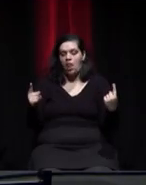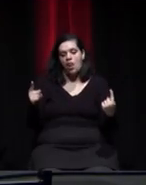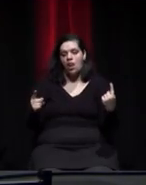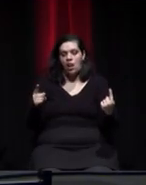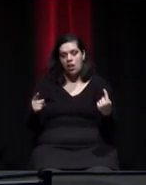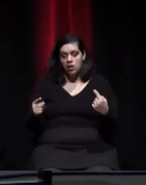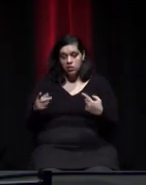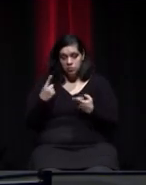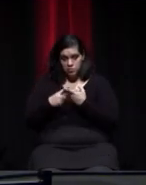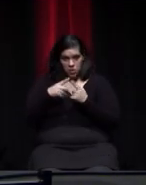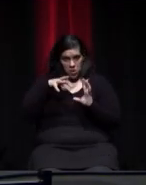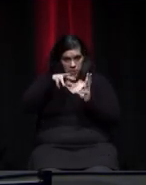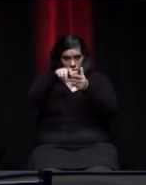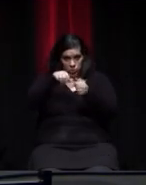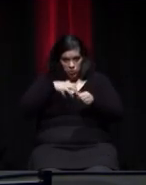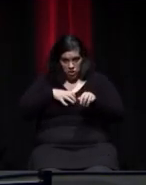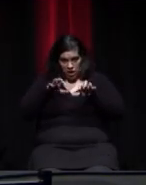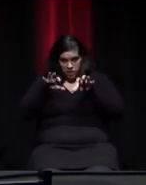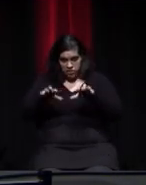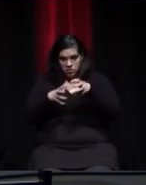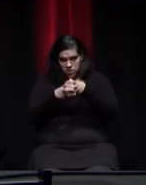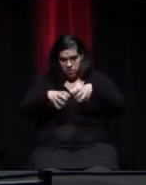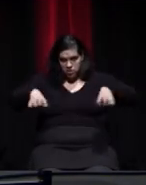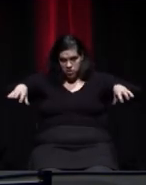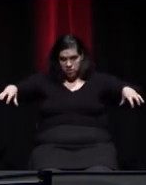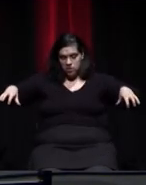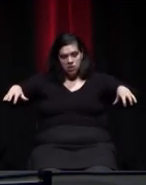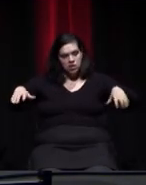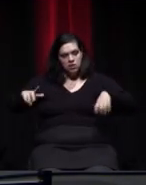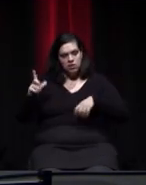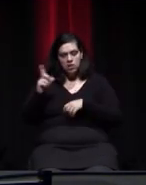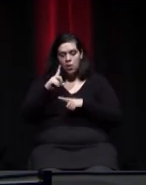not because it's part of our cosmology, but because our decision process